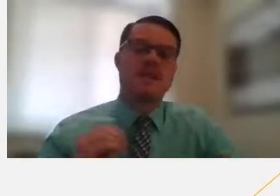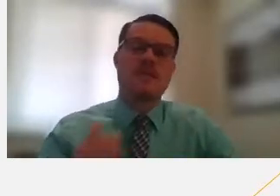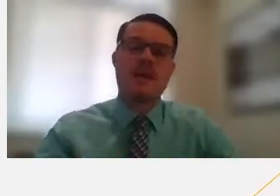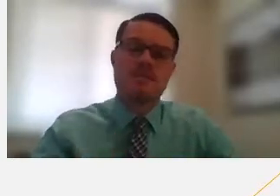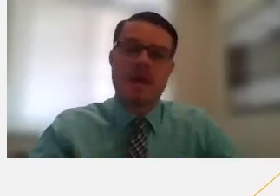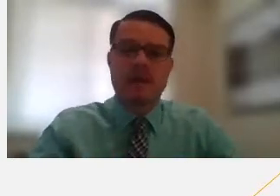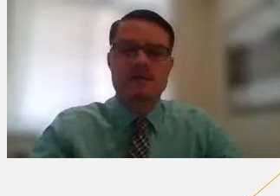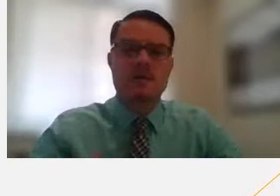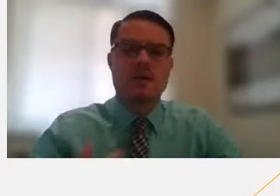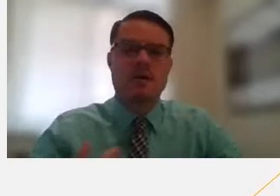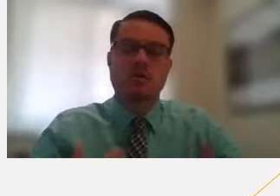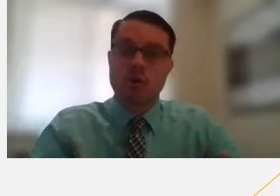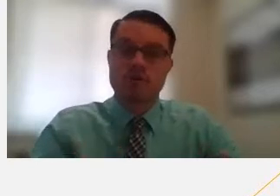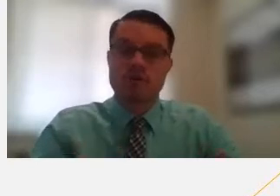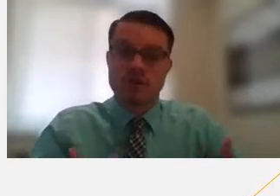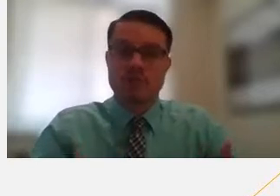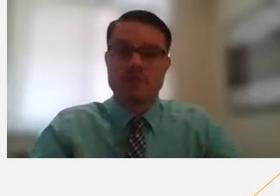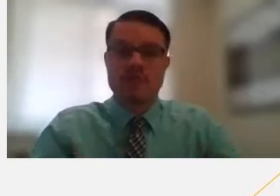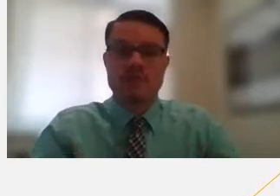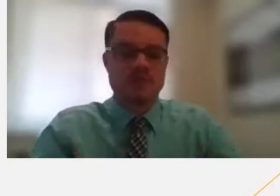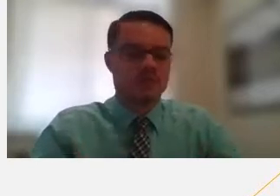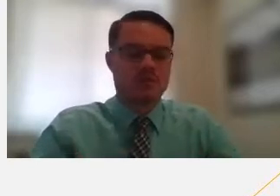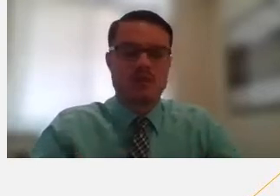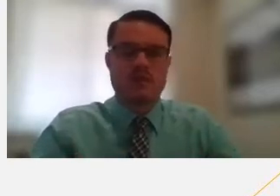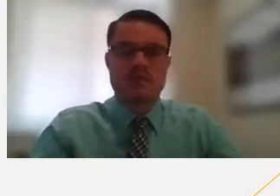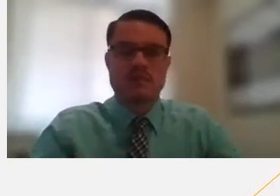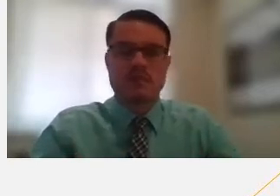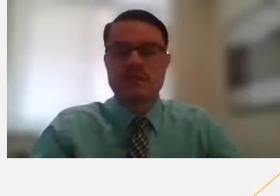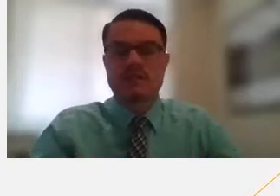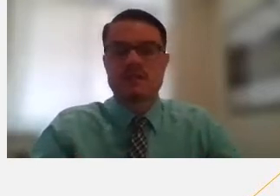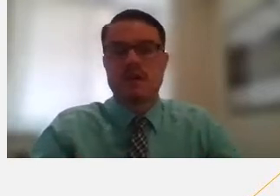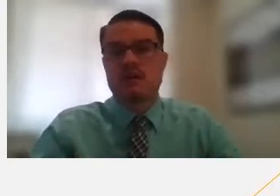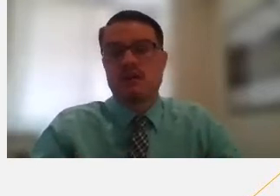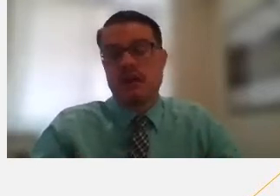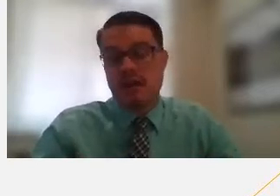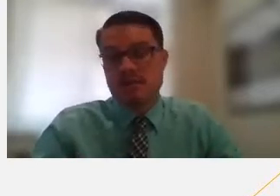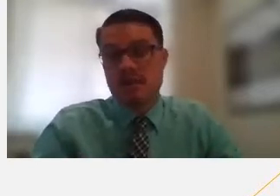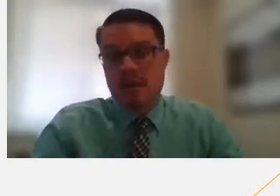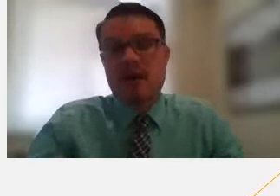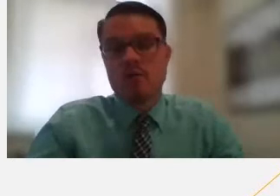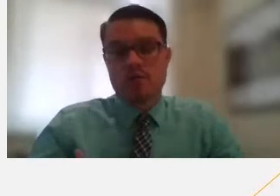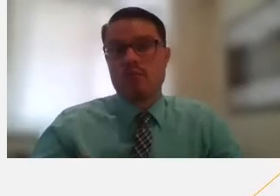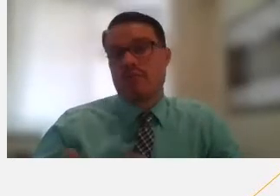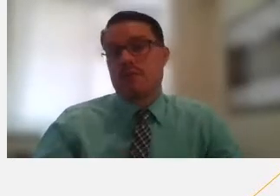that may impact large numbers of individuals with disabilities and explain to them how